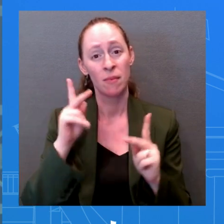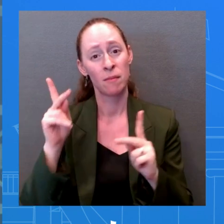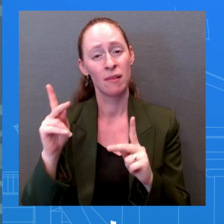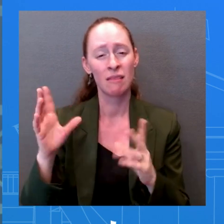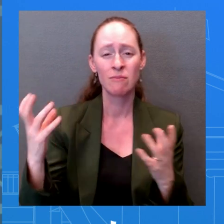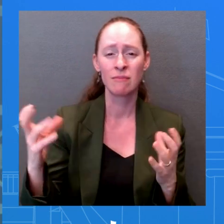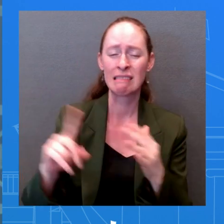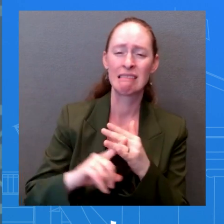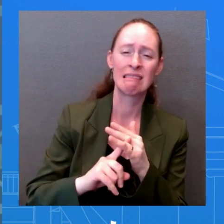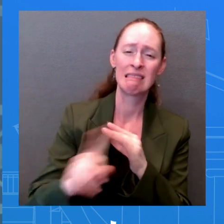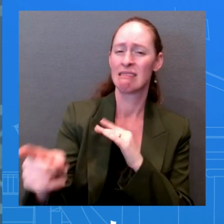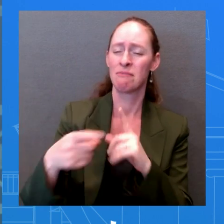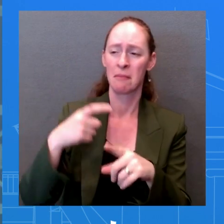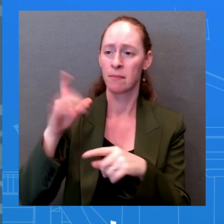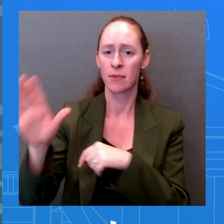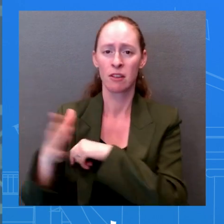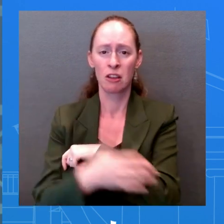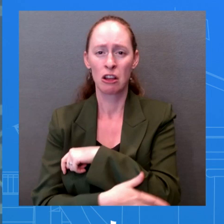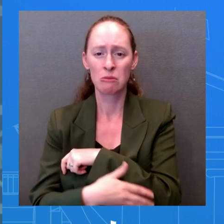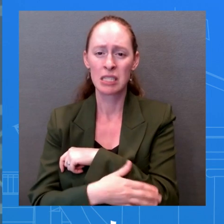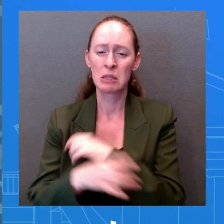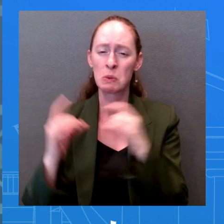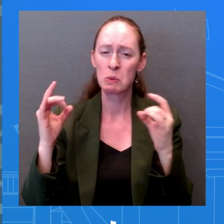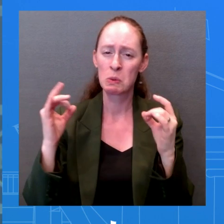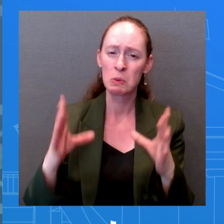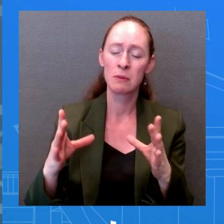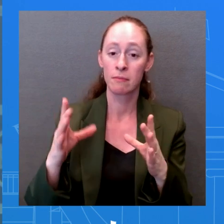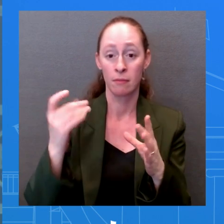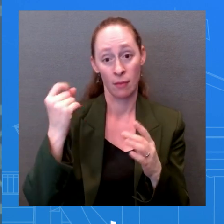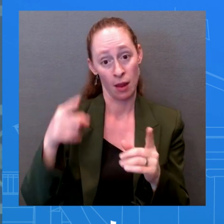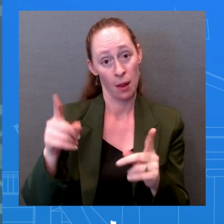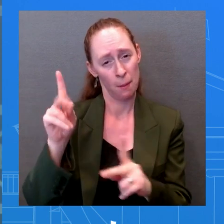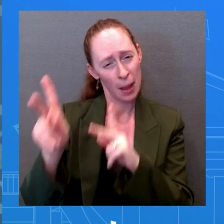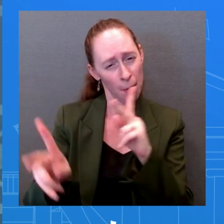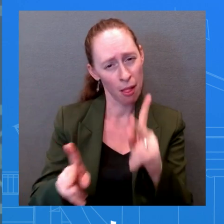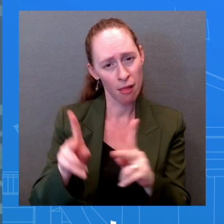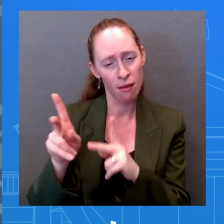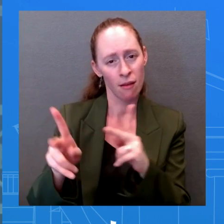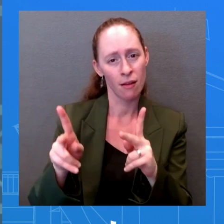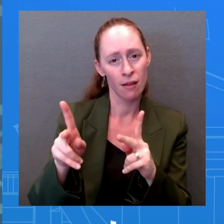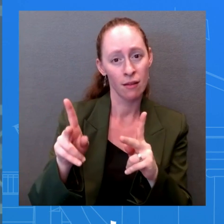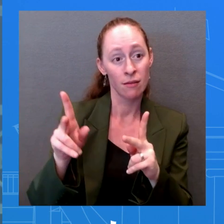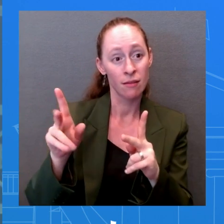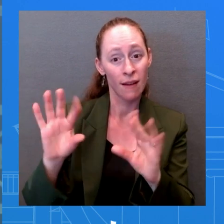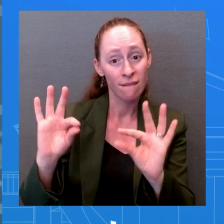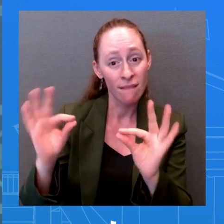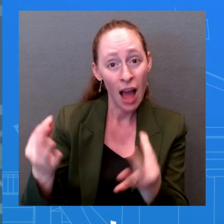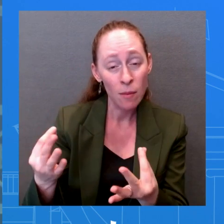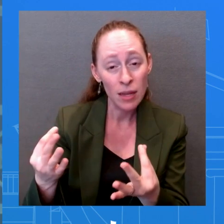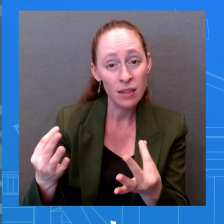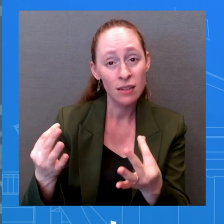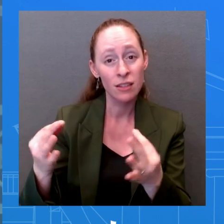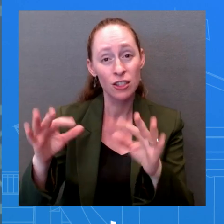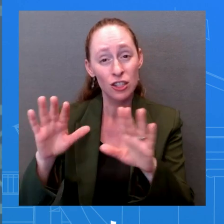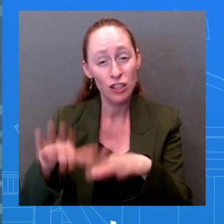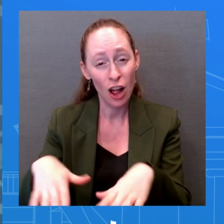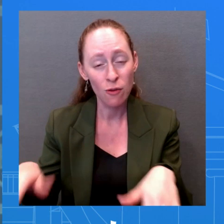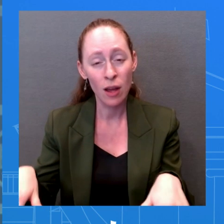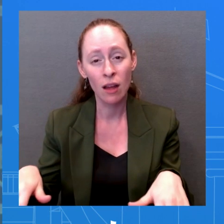We're talking about children. We're talking about families who were promised a home, promised a job, put on a bus,